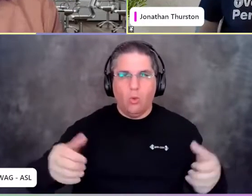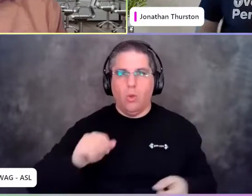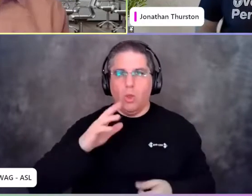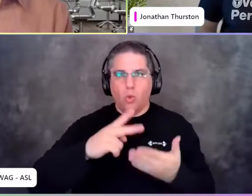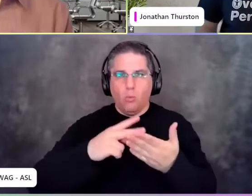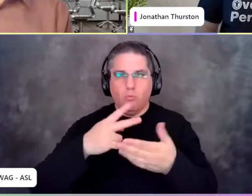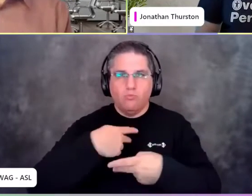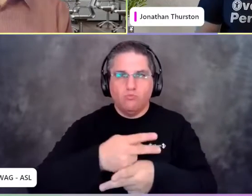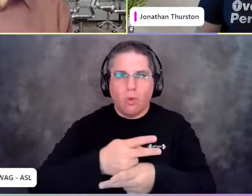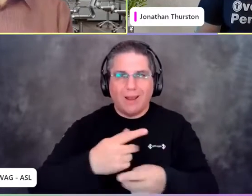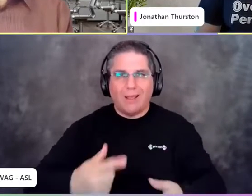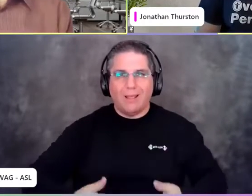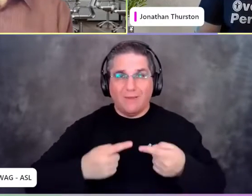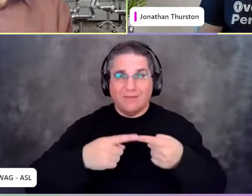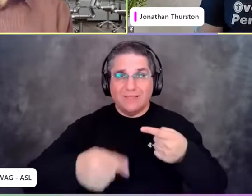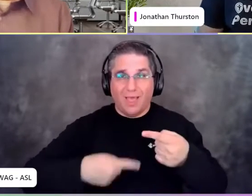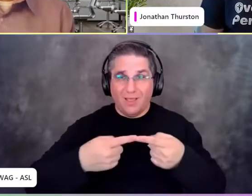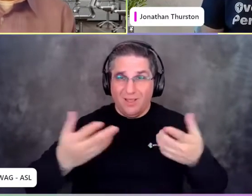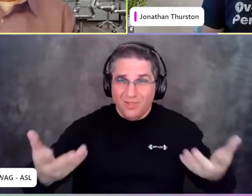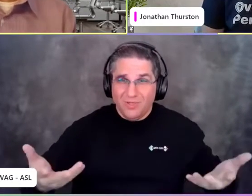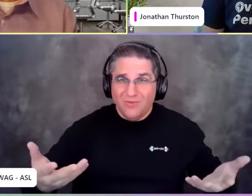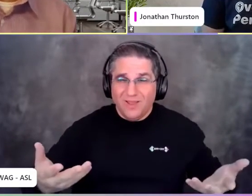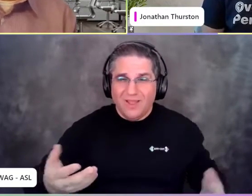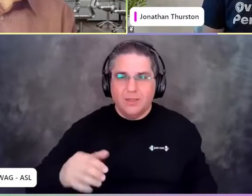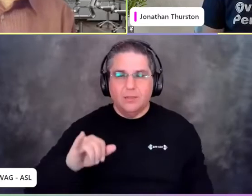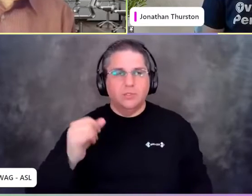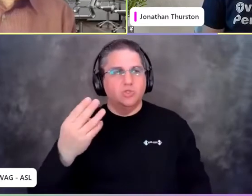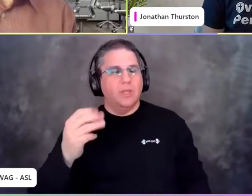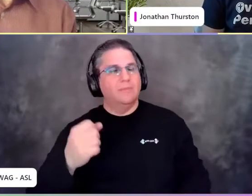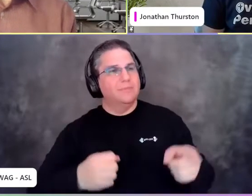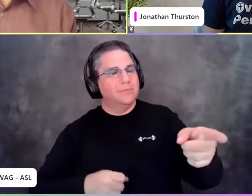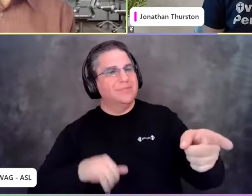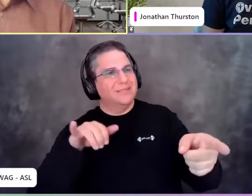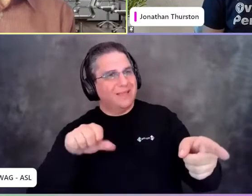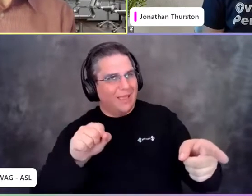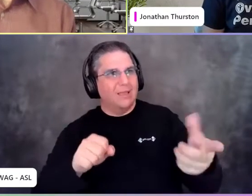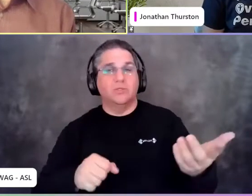materials. The way you build, your product creation